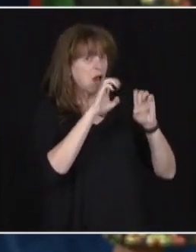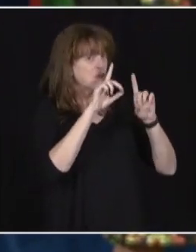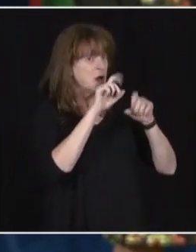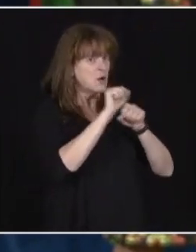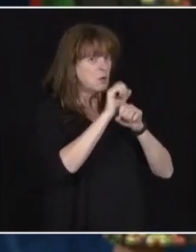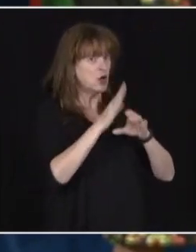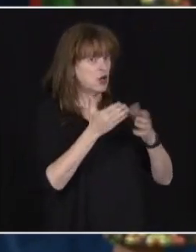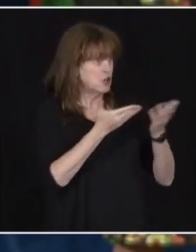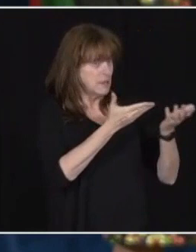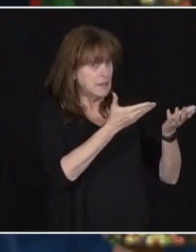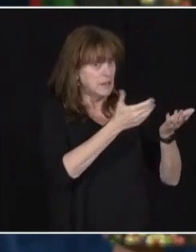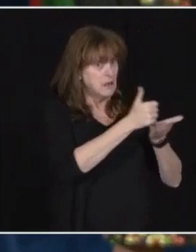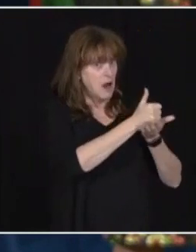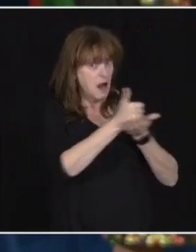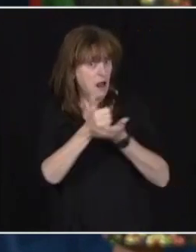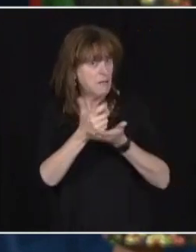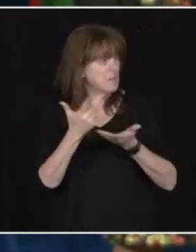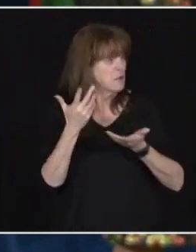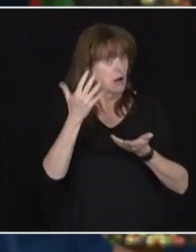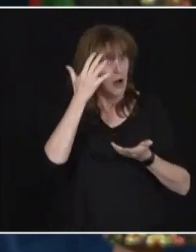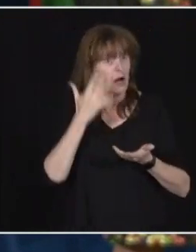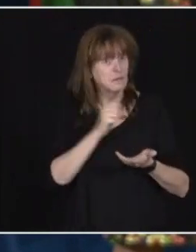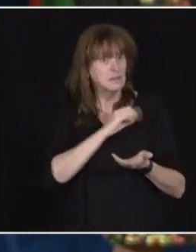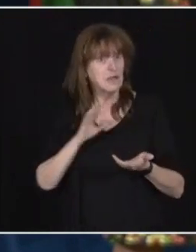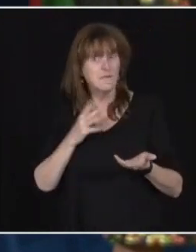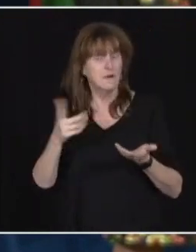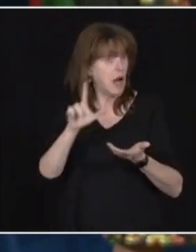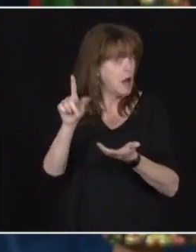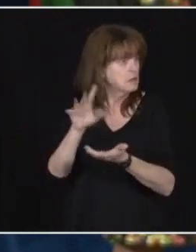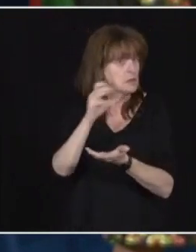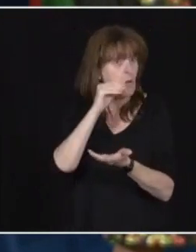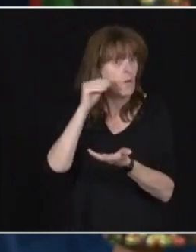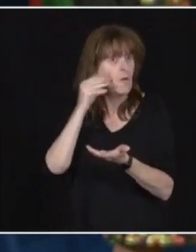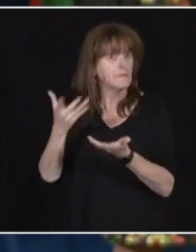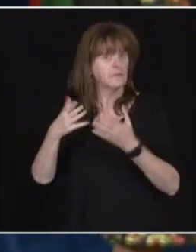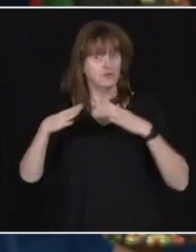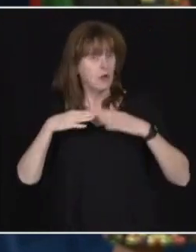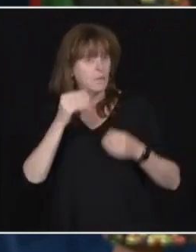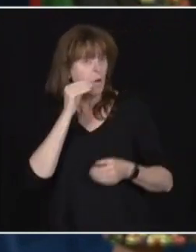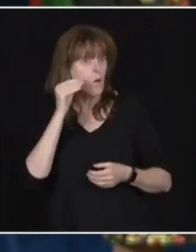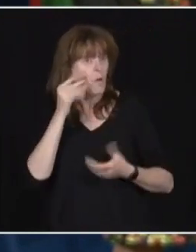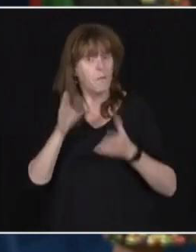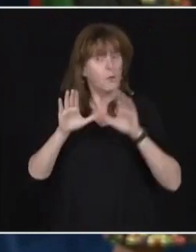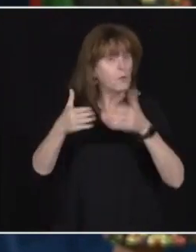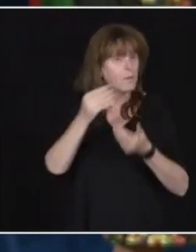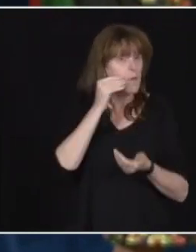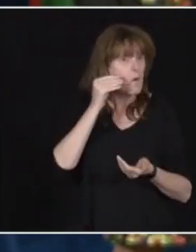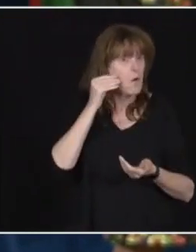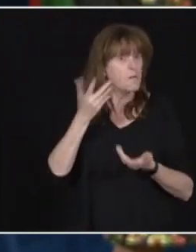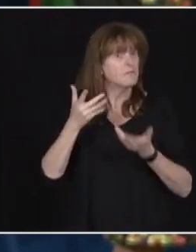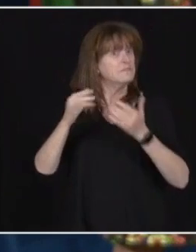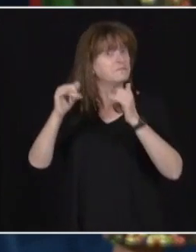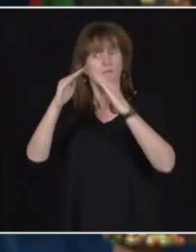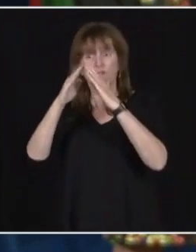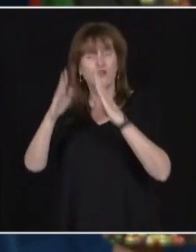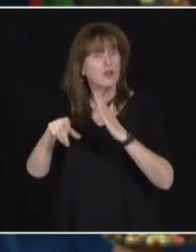We put out a call to our education workers, to come to the aid of our hospital staff, our long-term care homes, our retirement homes